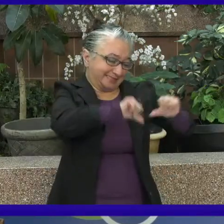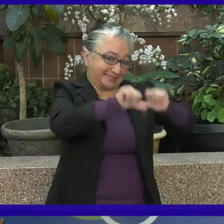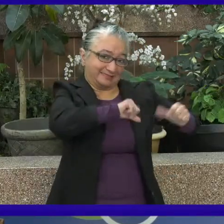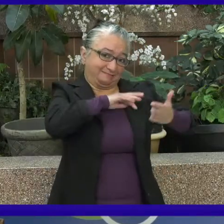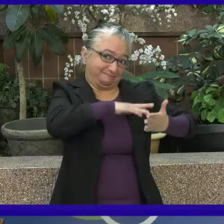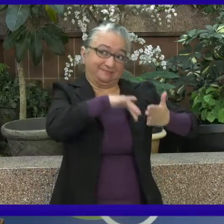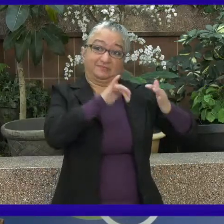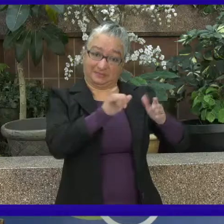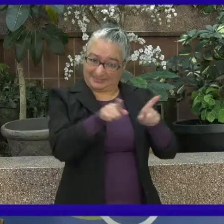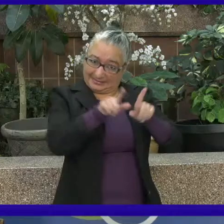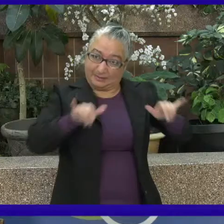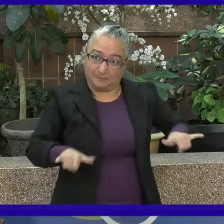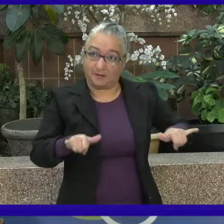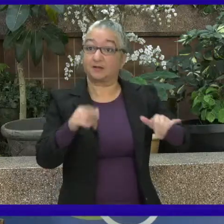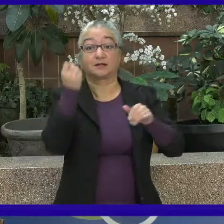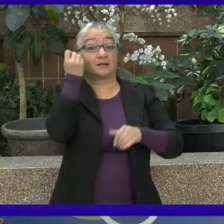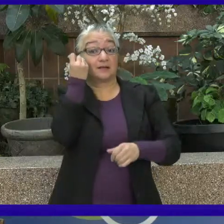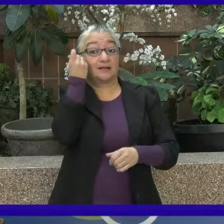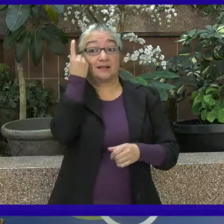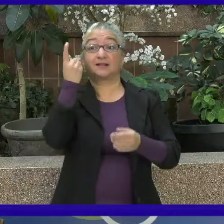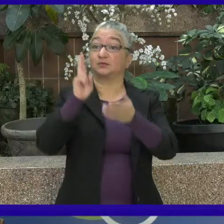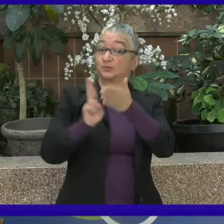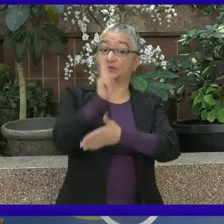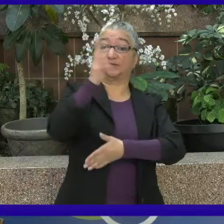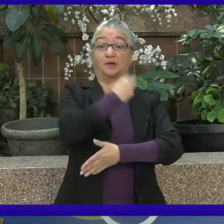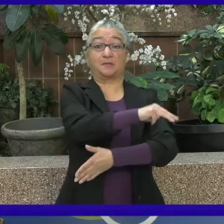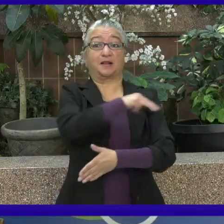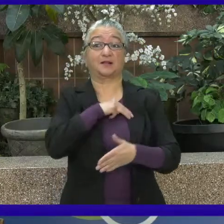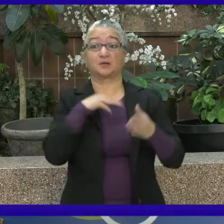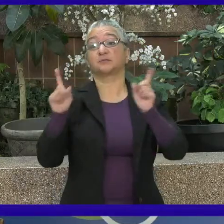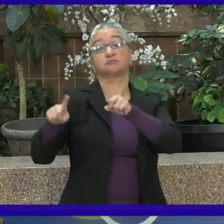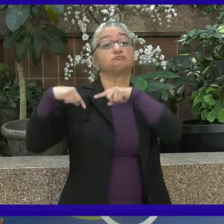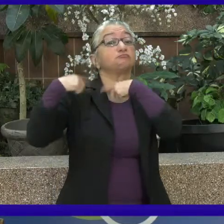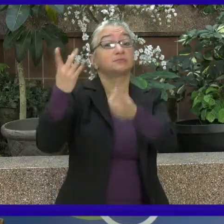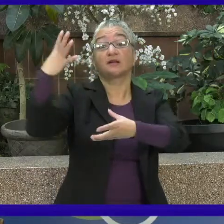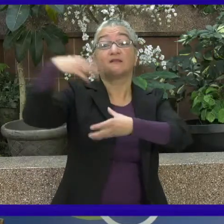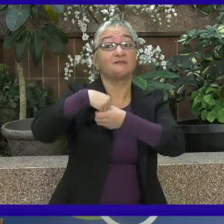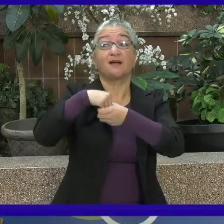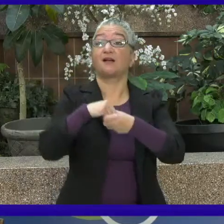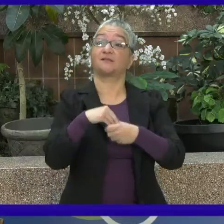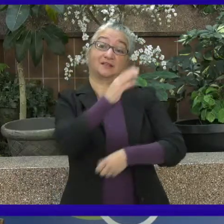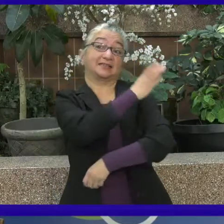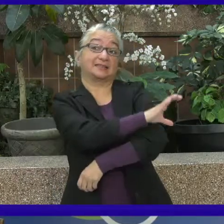know we've been involved in the clinical trials that discovered how the blood thinner hairpin